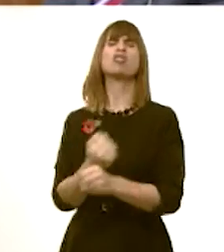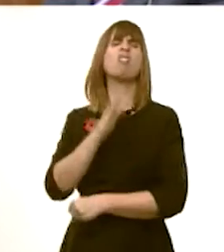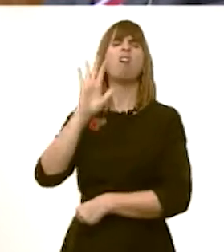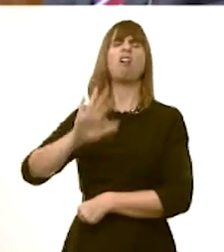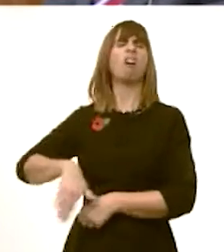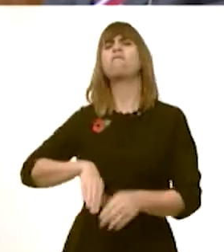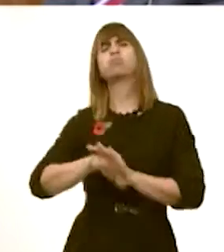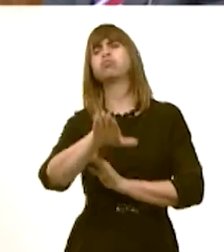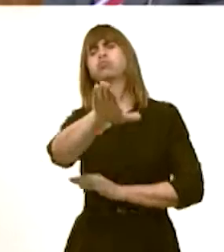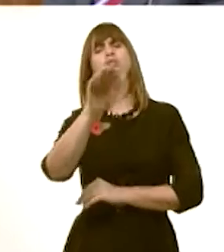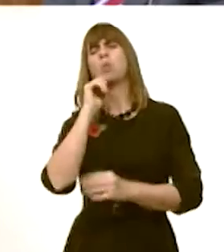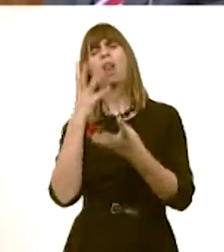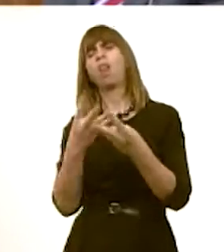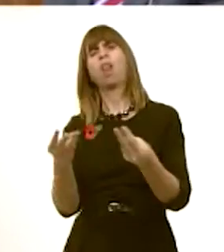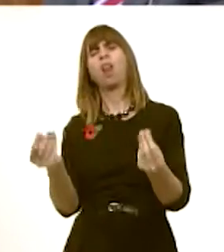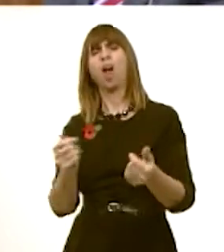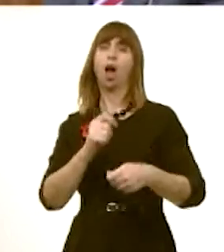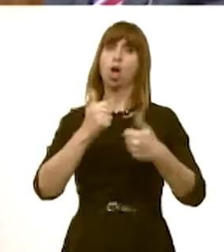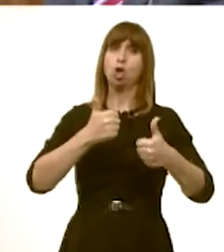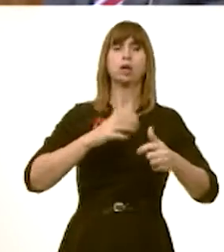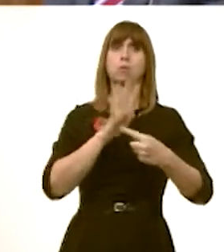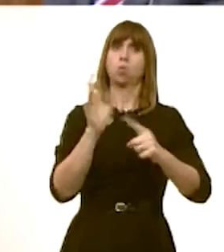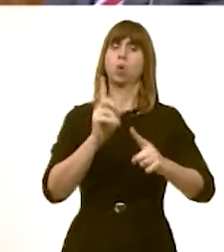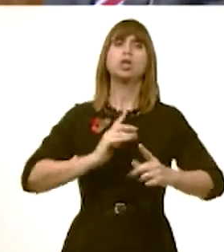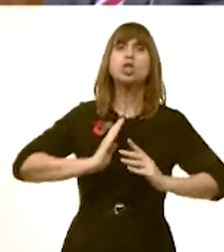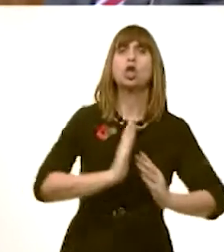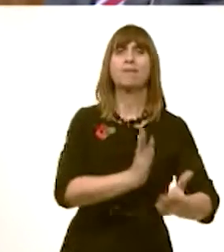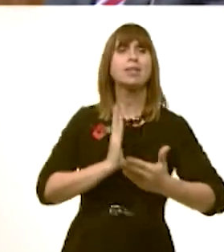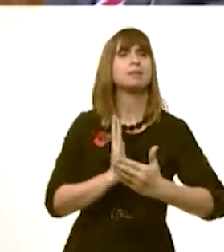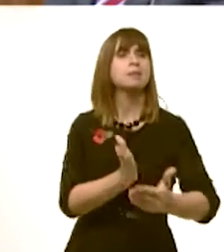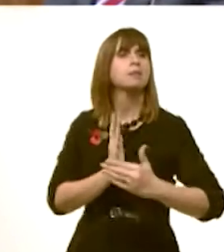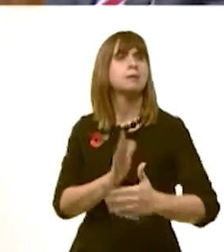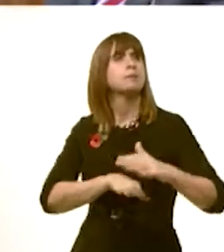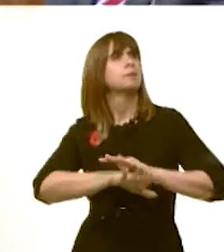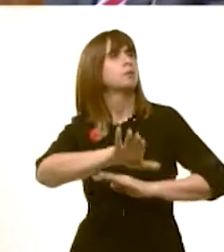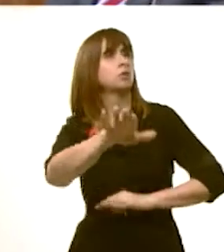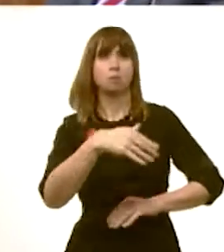future lay entirely in service industries. I donít accept for one minute that thatís where we should be going toóto abandon our